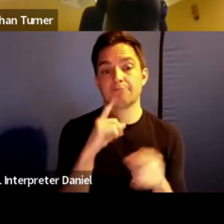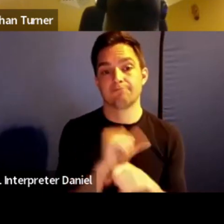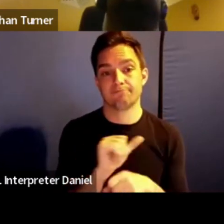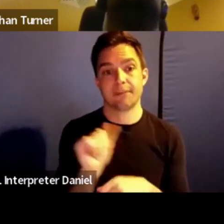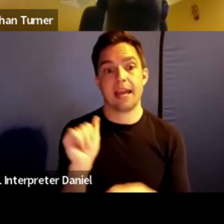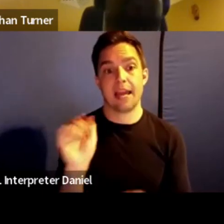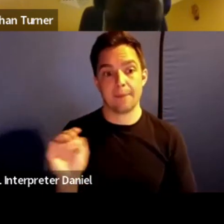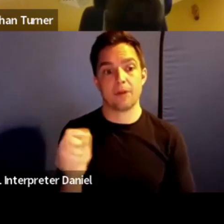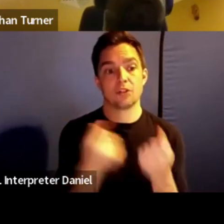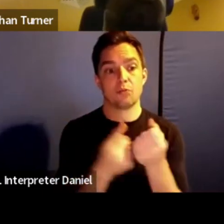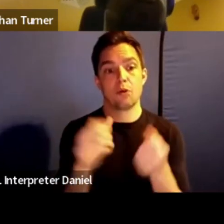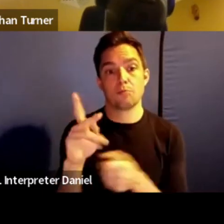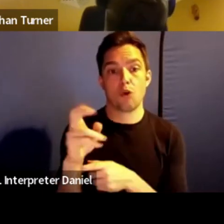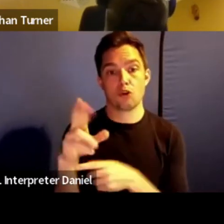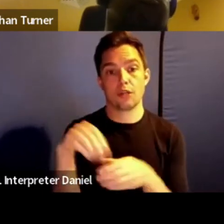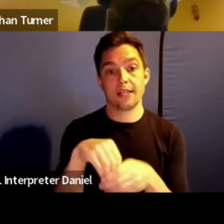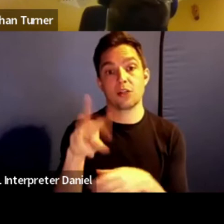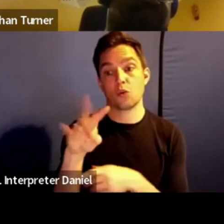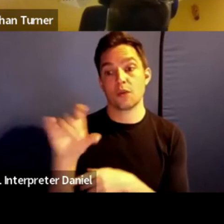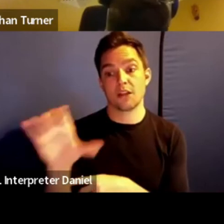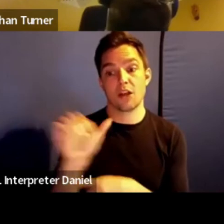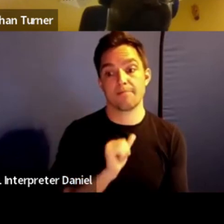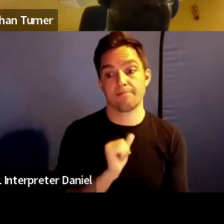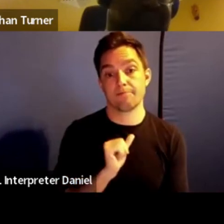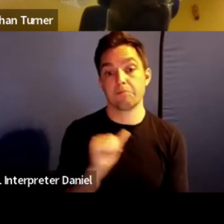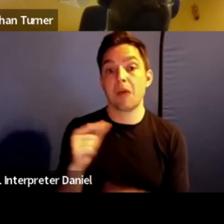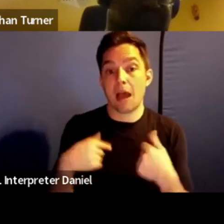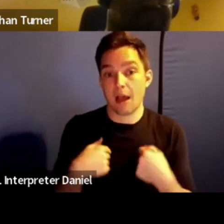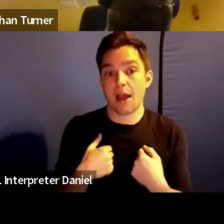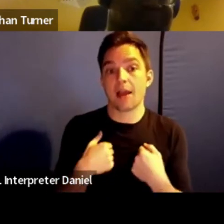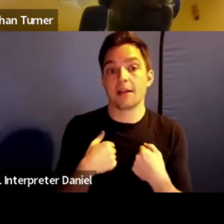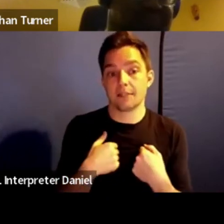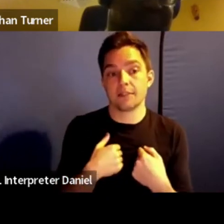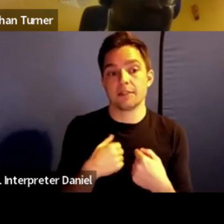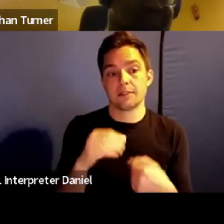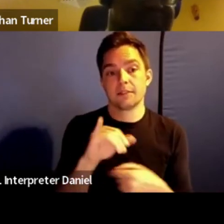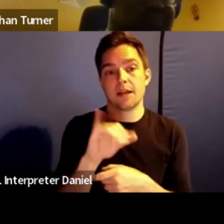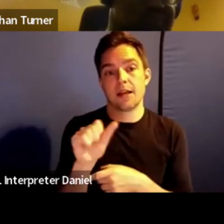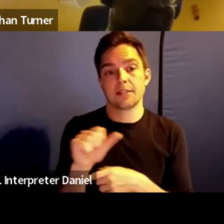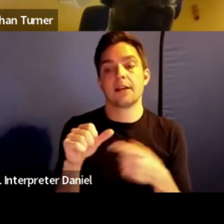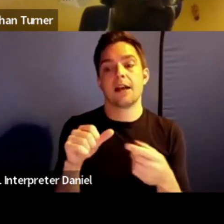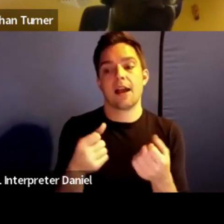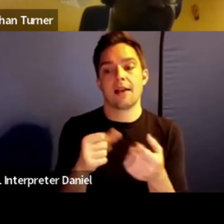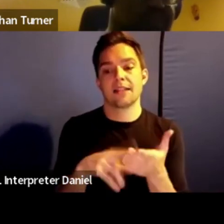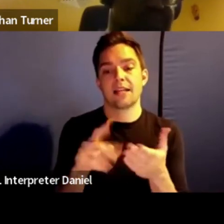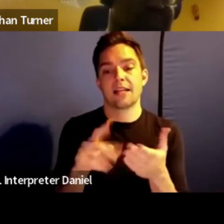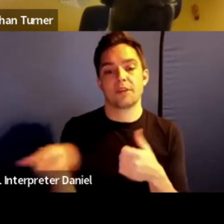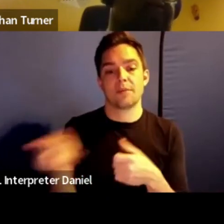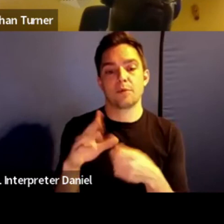support broker in Wisconsin, I'm a provider, I am signed up with Iris program to be a provider. And so those are the things that